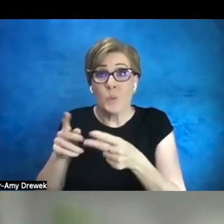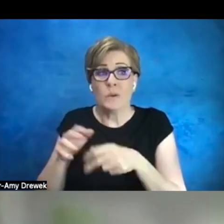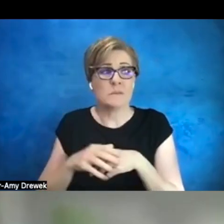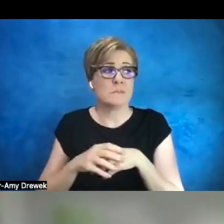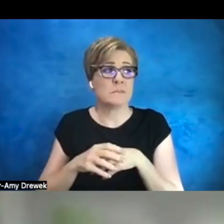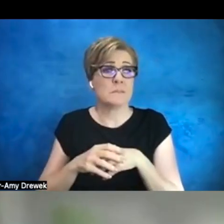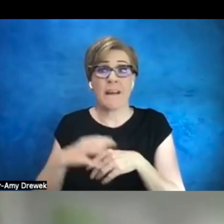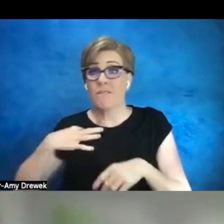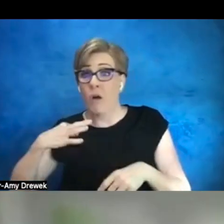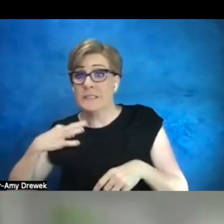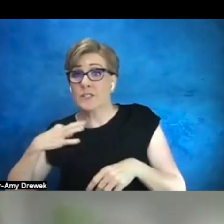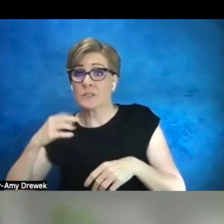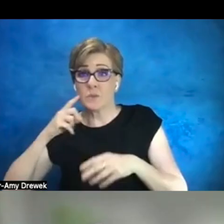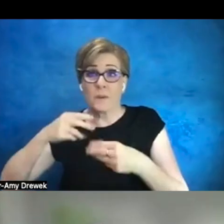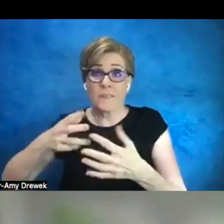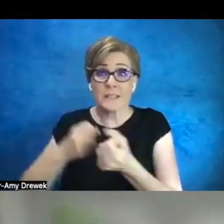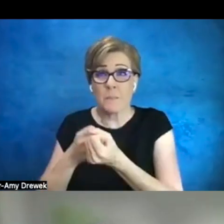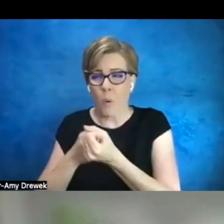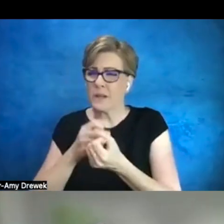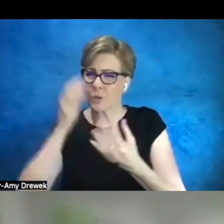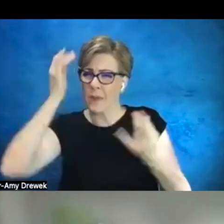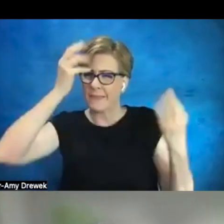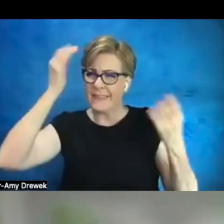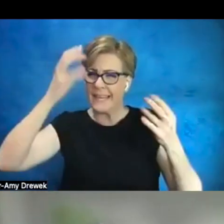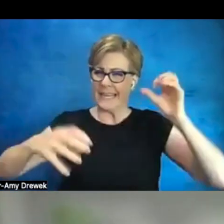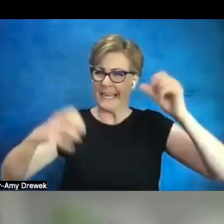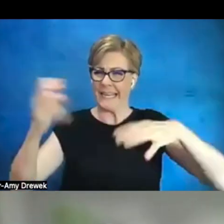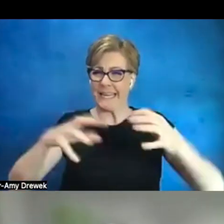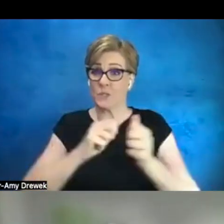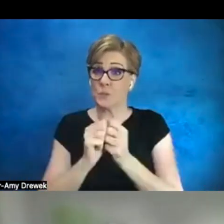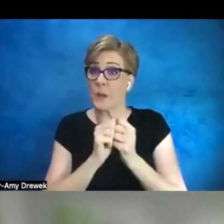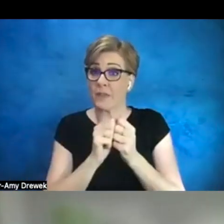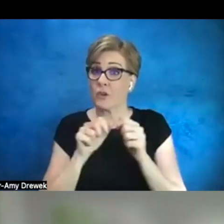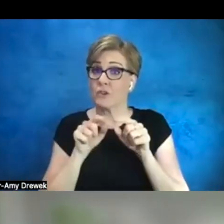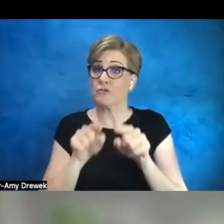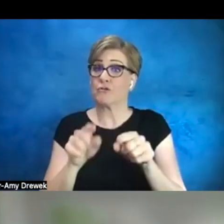through these things together is what I'm asking folks to do in a breakout room.